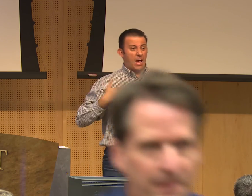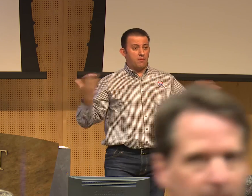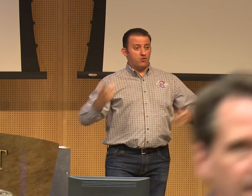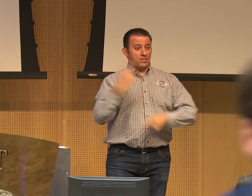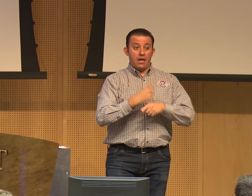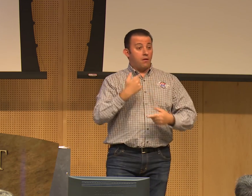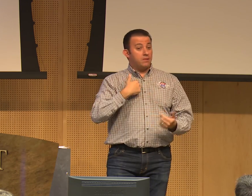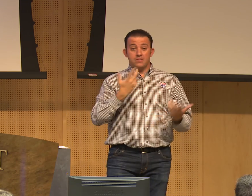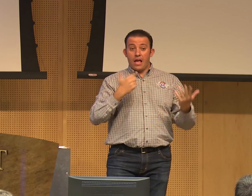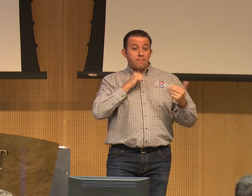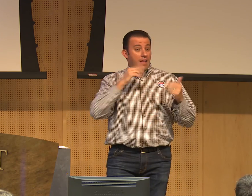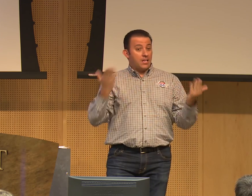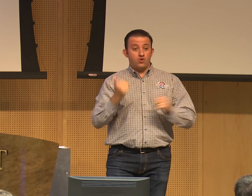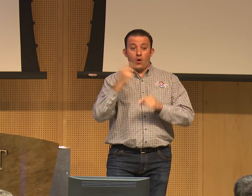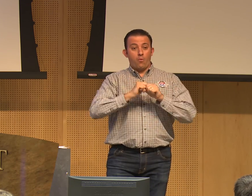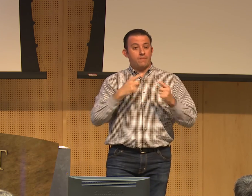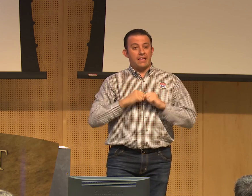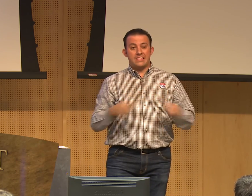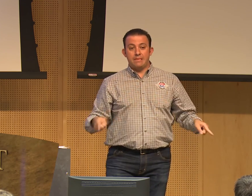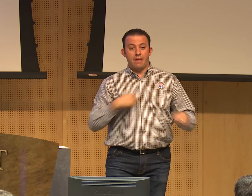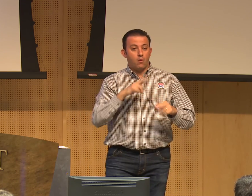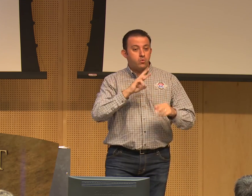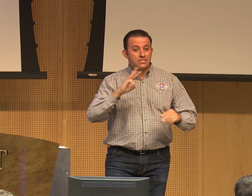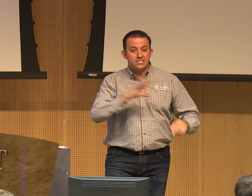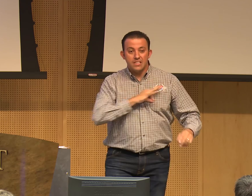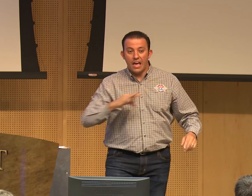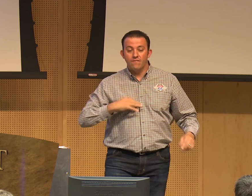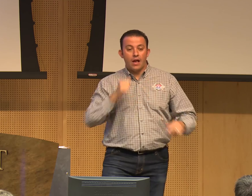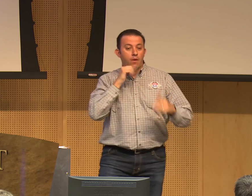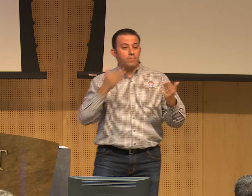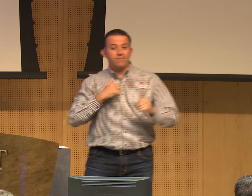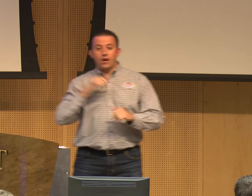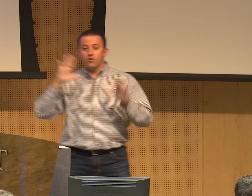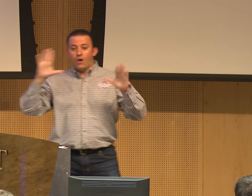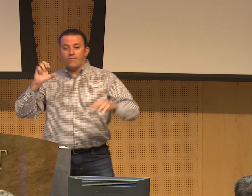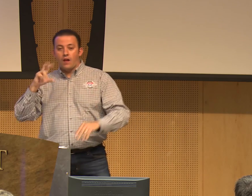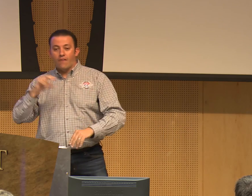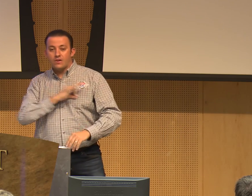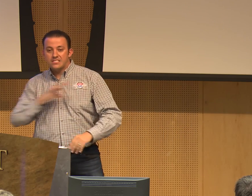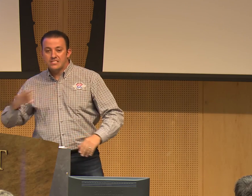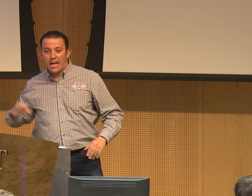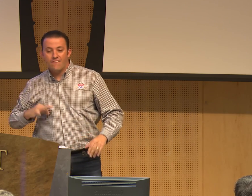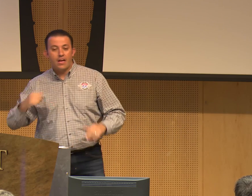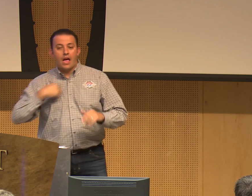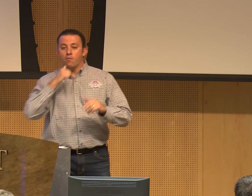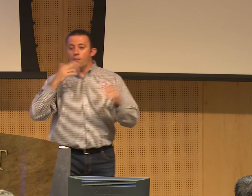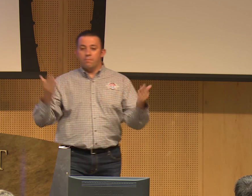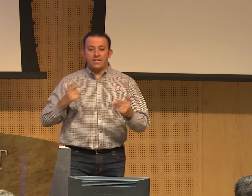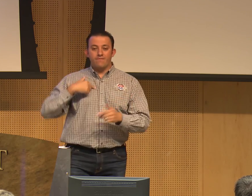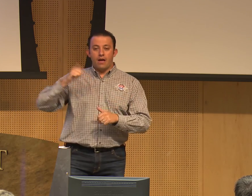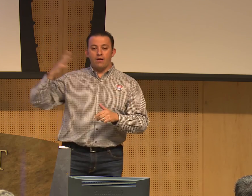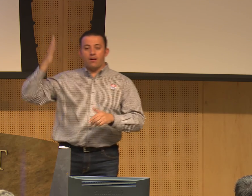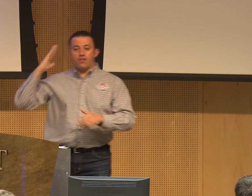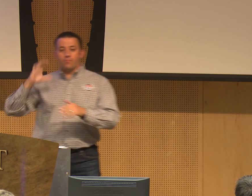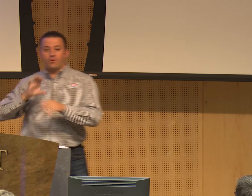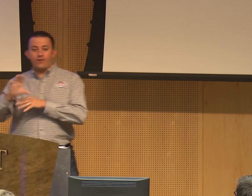I would not be here today without the team that I have. My Route 66 staff is outstanding. My Convo team is amazing.